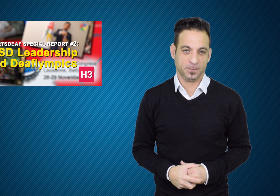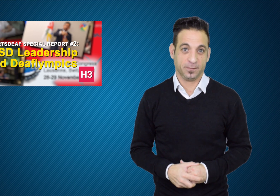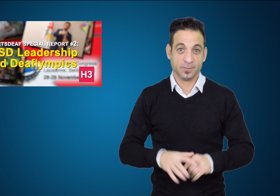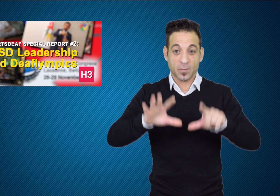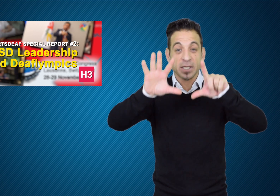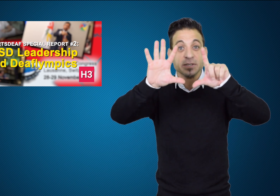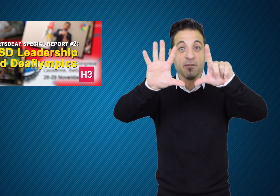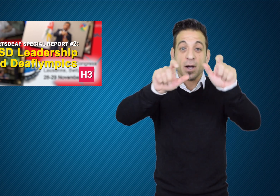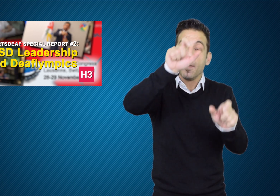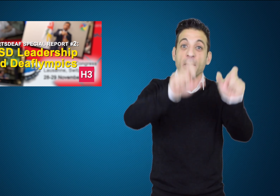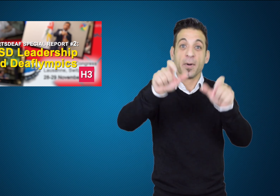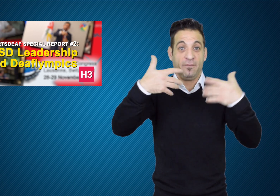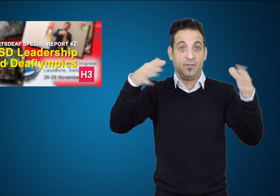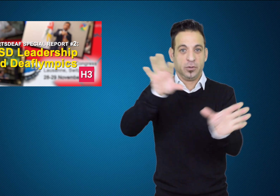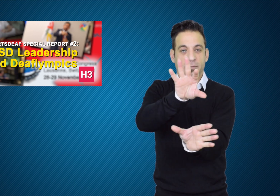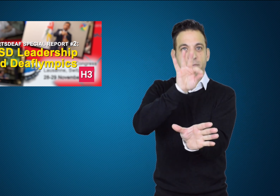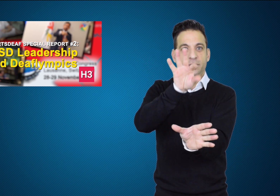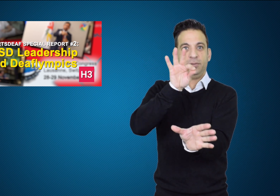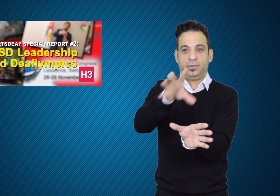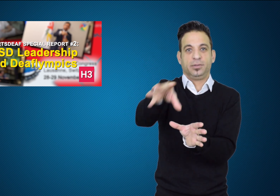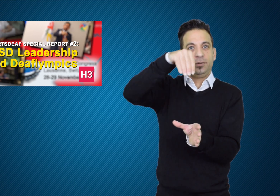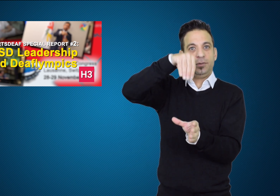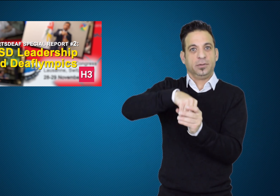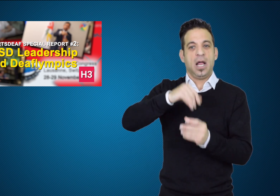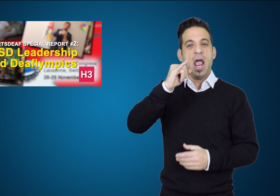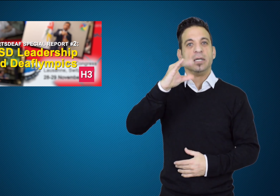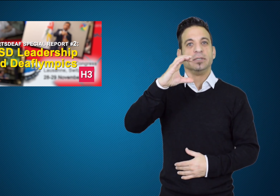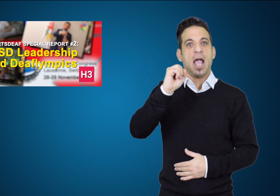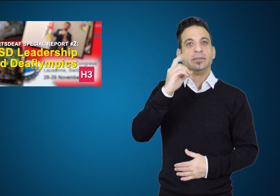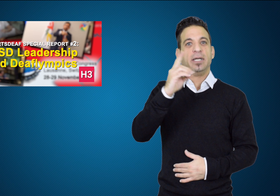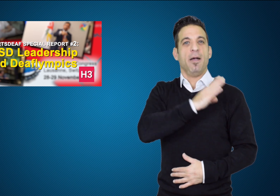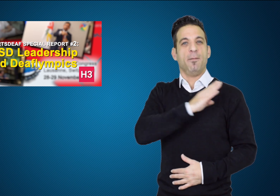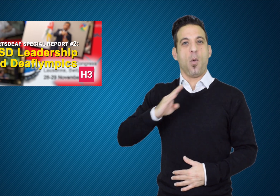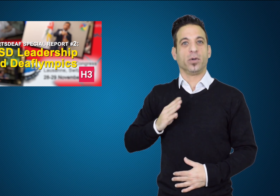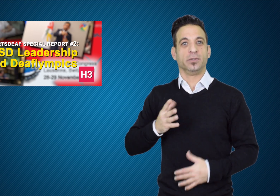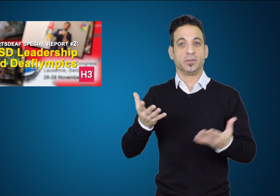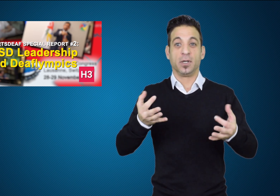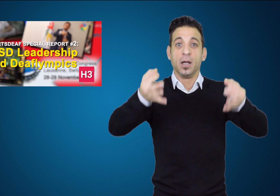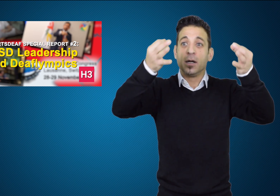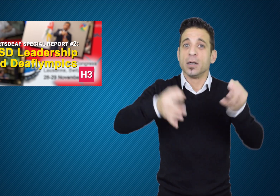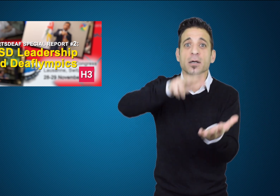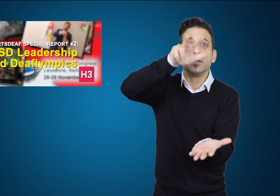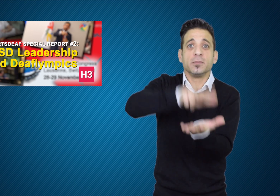Seven people were elected to the interim ICSD board.